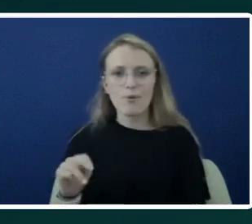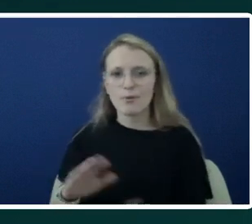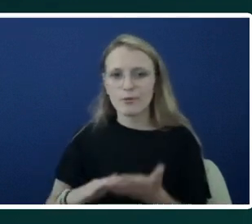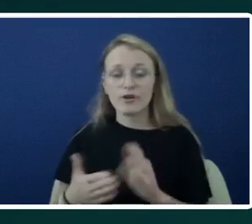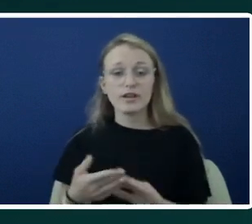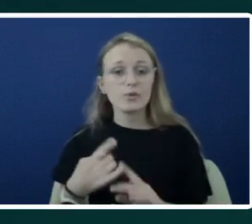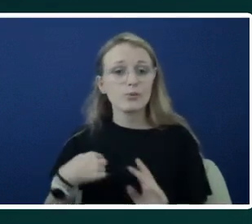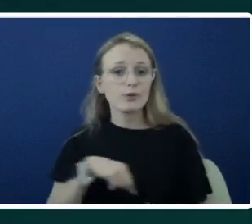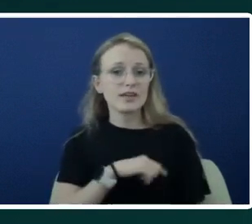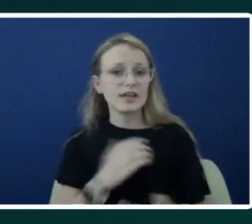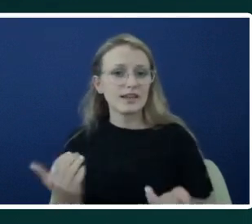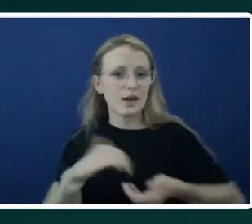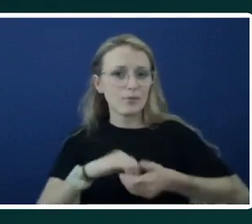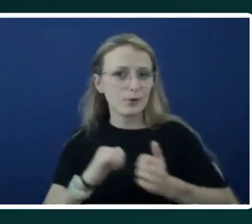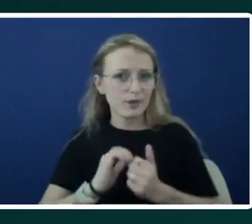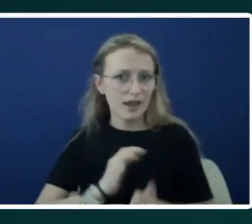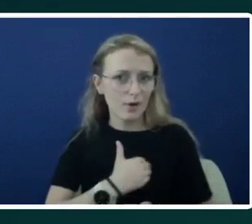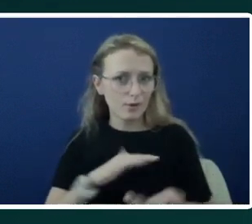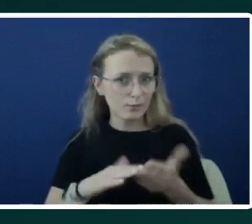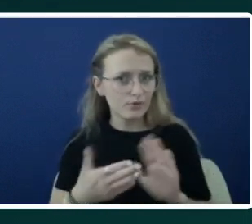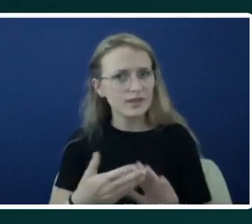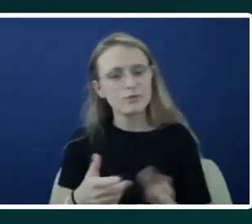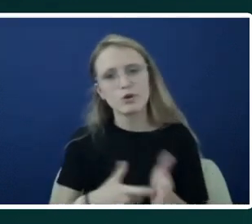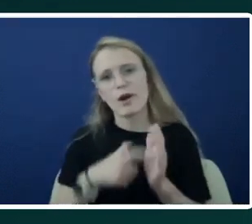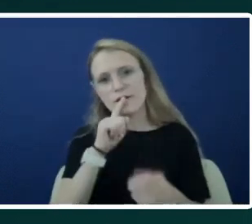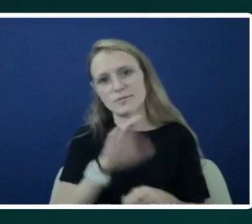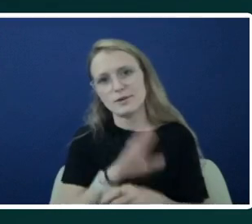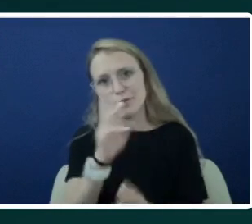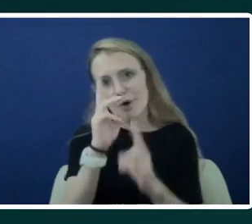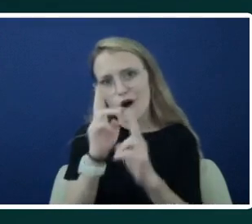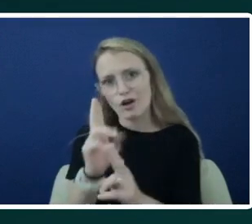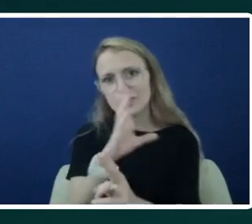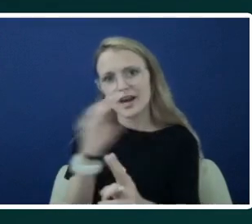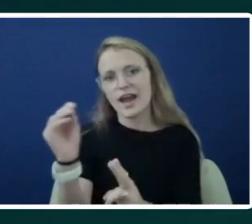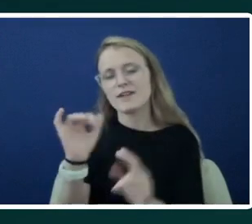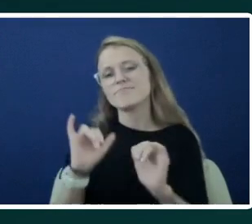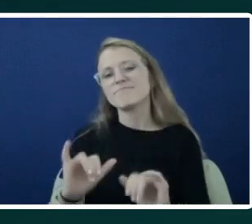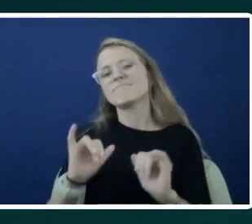requires a commitment to honoring the history and uncovering the stories that matter to them. So,